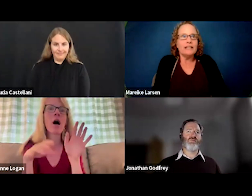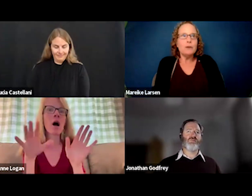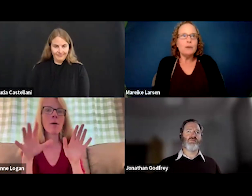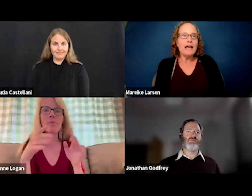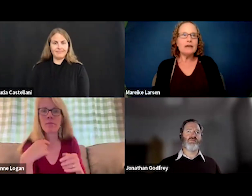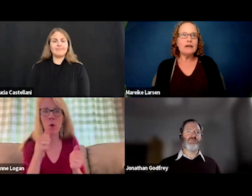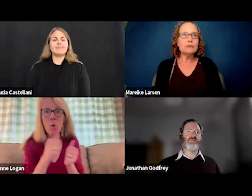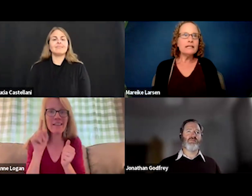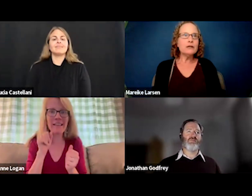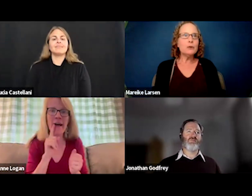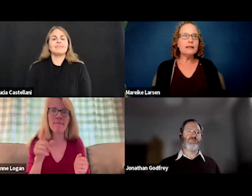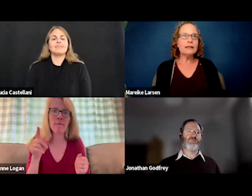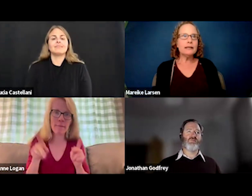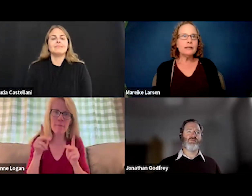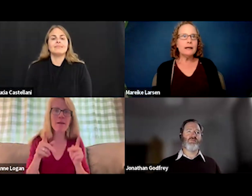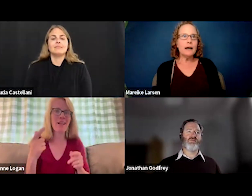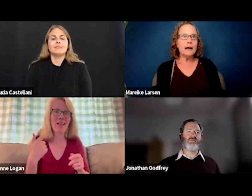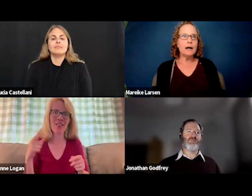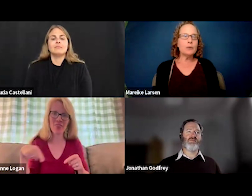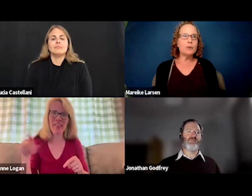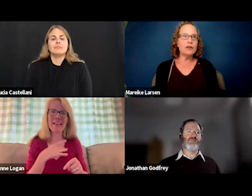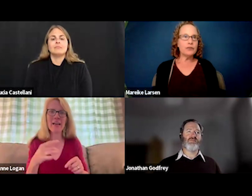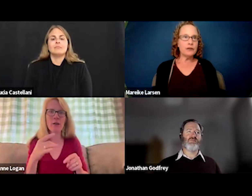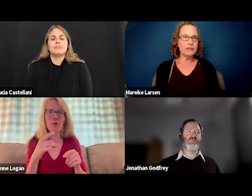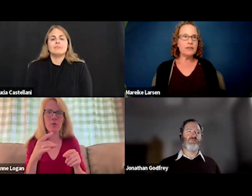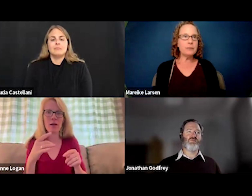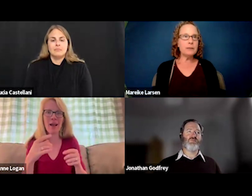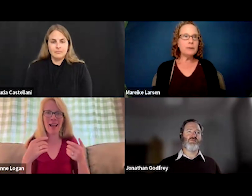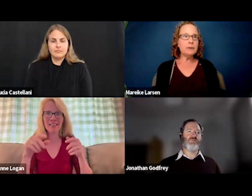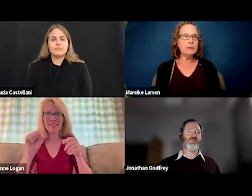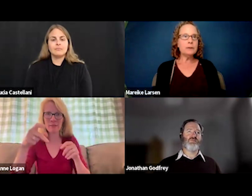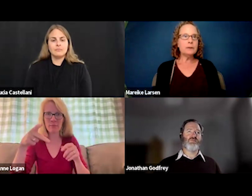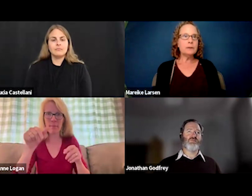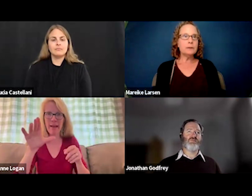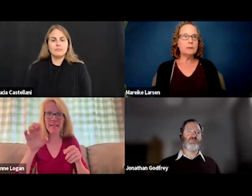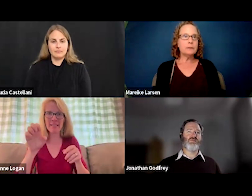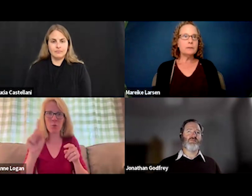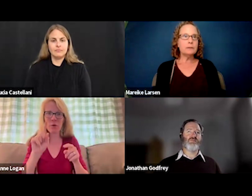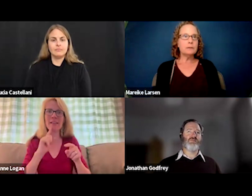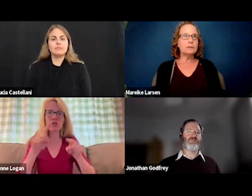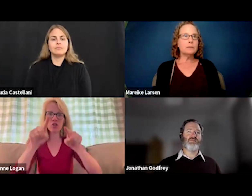I did want to add really quickly, with deaf people,